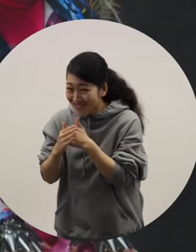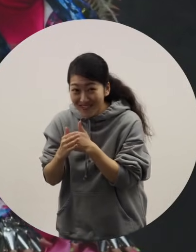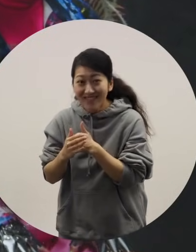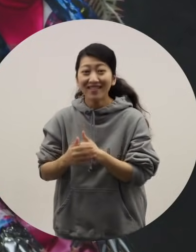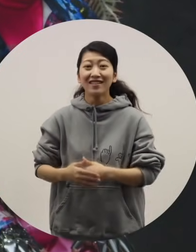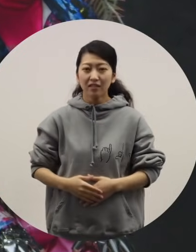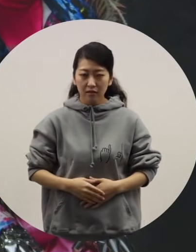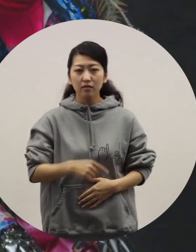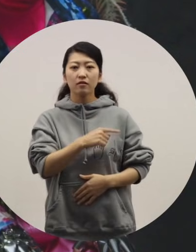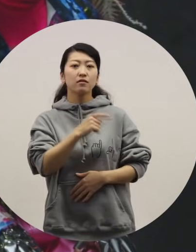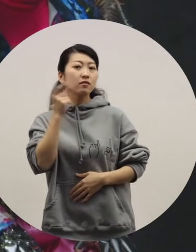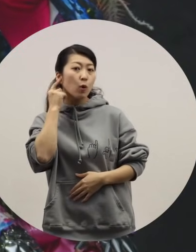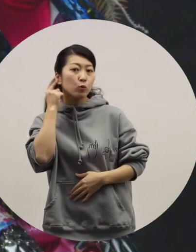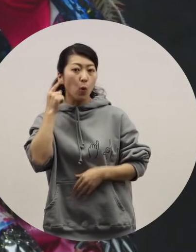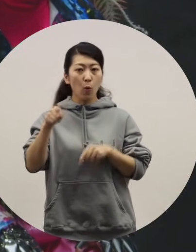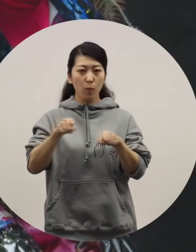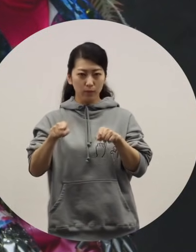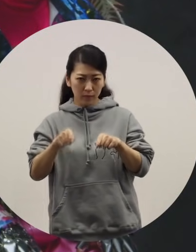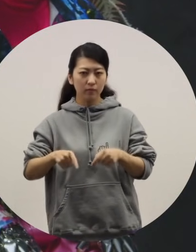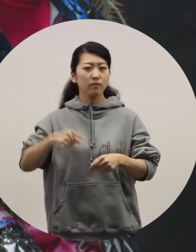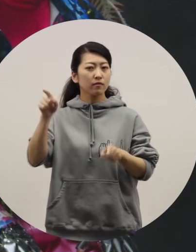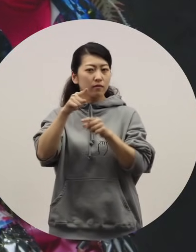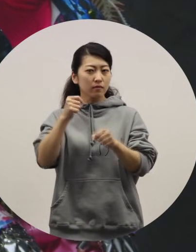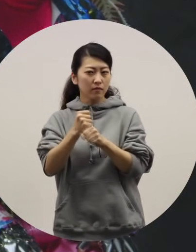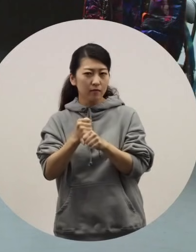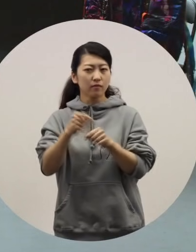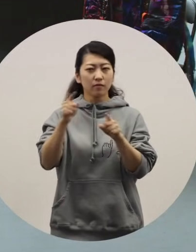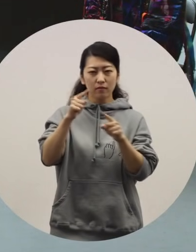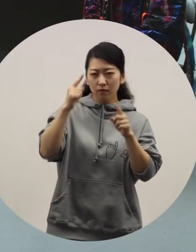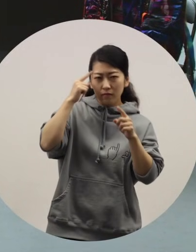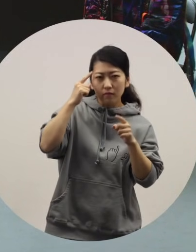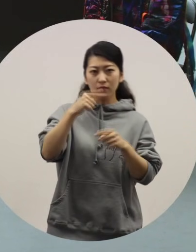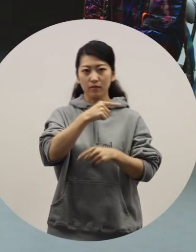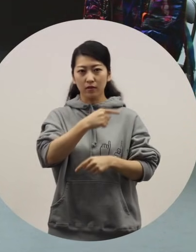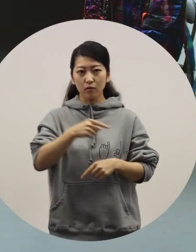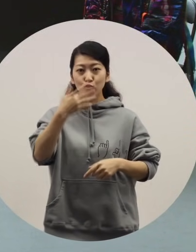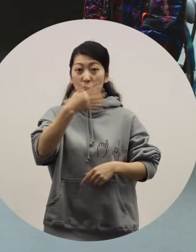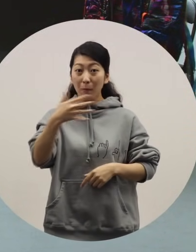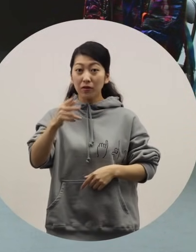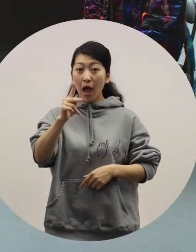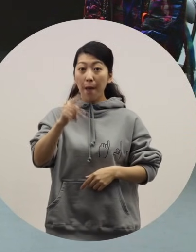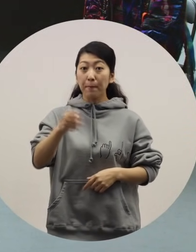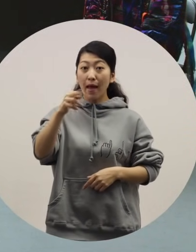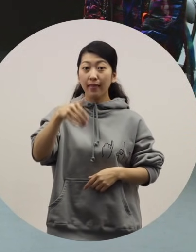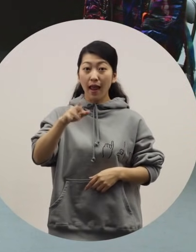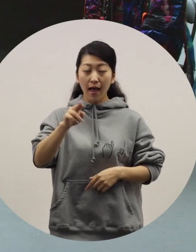[Ochiai] He is a sound producer, trackmaker, songwriter and composer. He is a member of Wednesday Campanella,